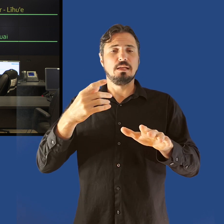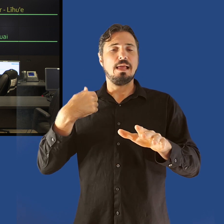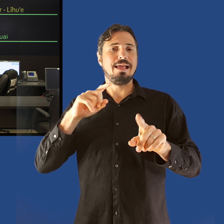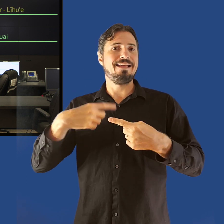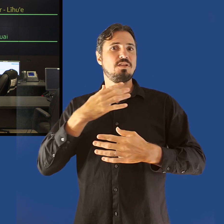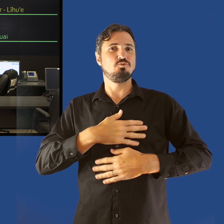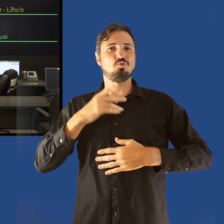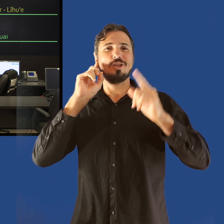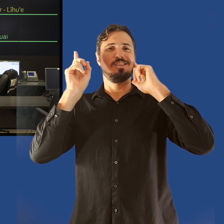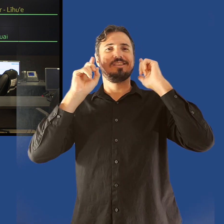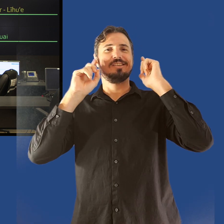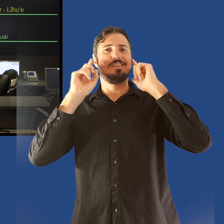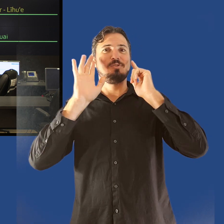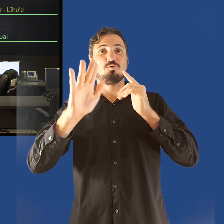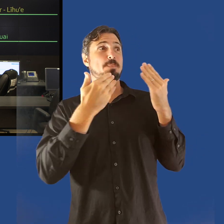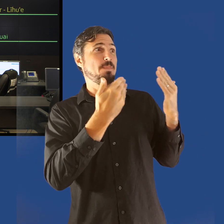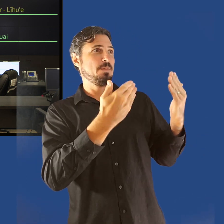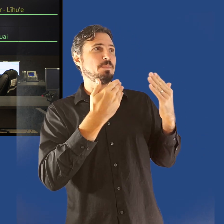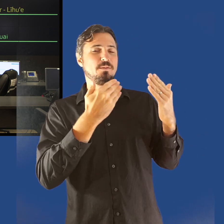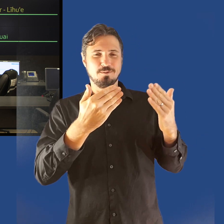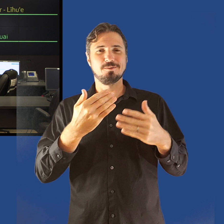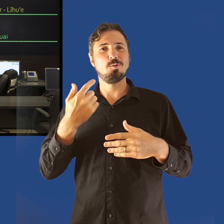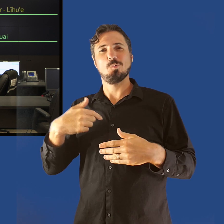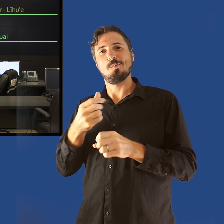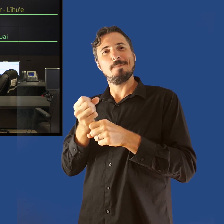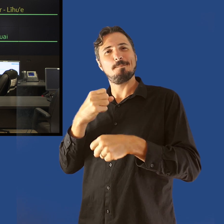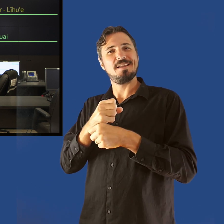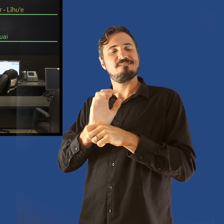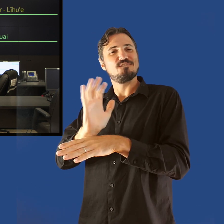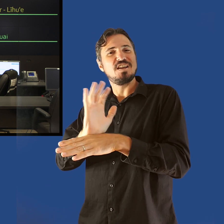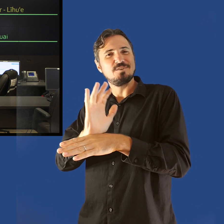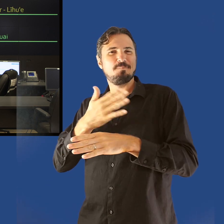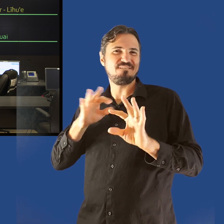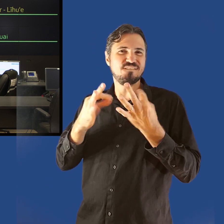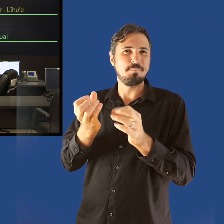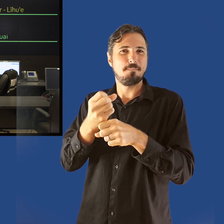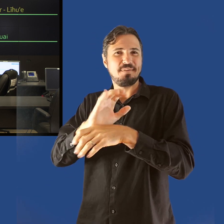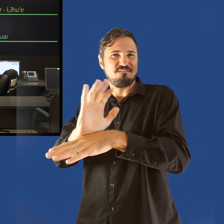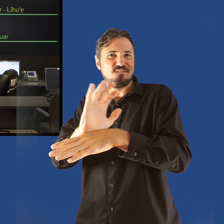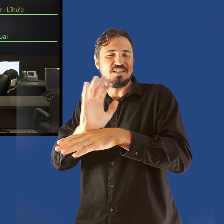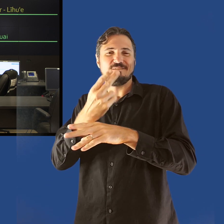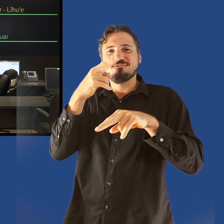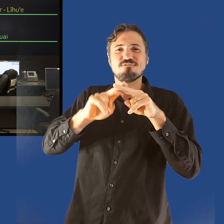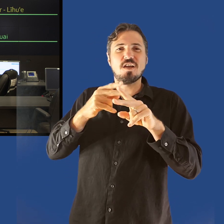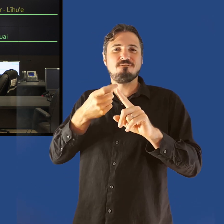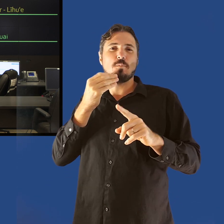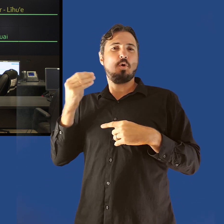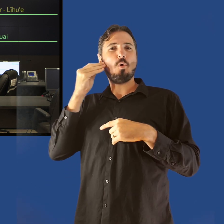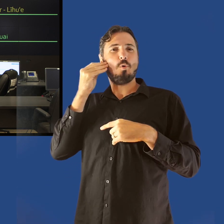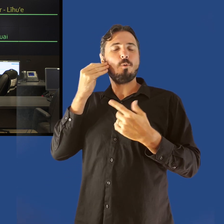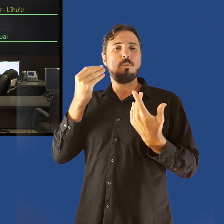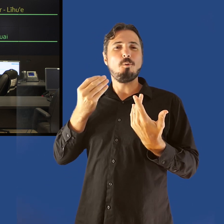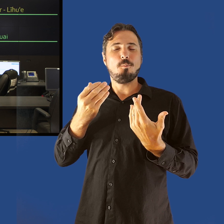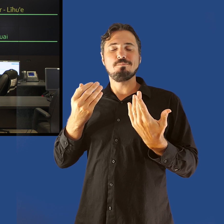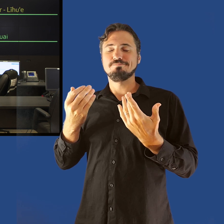Our light-hearted “Stay at Home Kaua‘i” videos that my family and I produce from home started as something fun for us to do to keep our spirits up as a community,